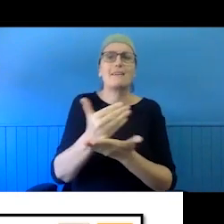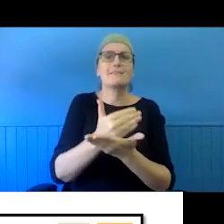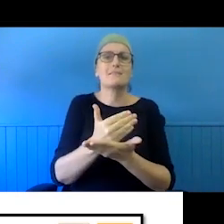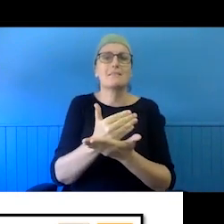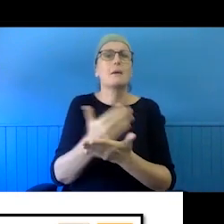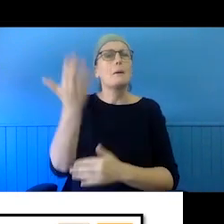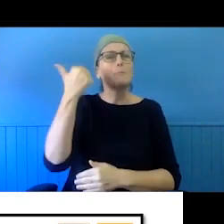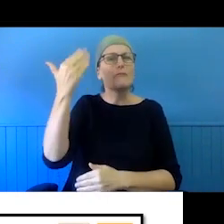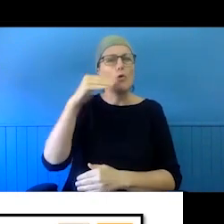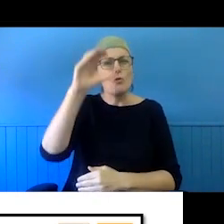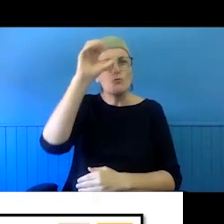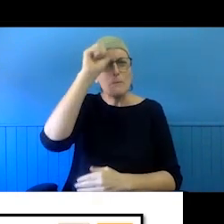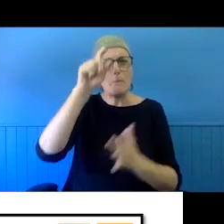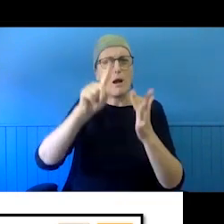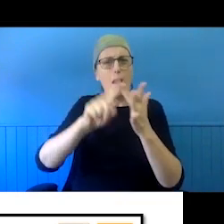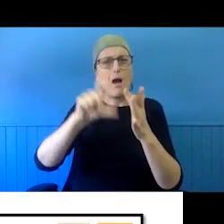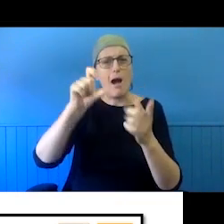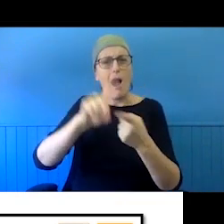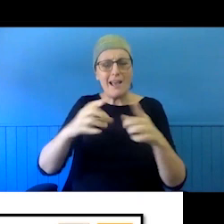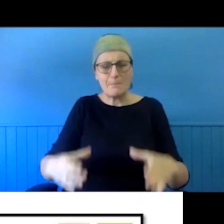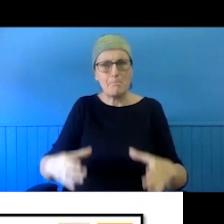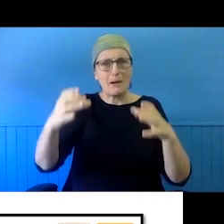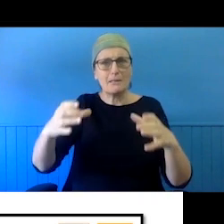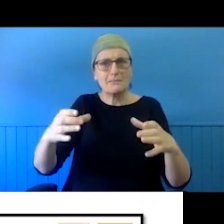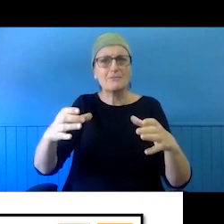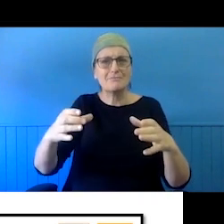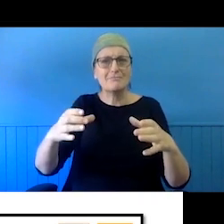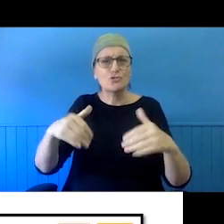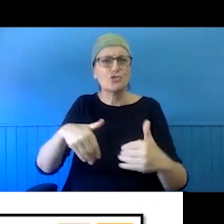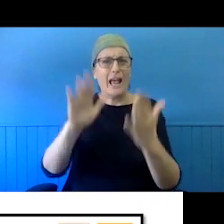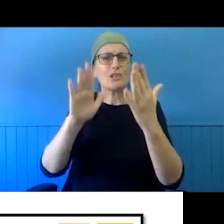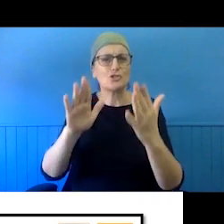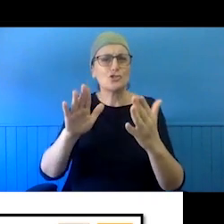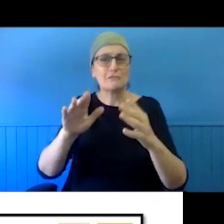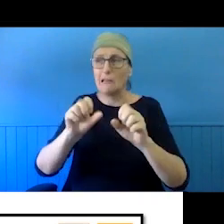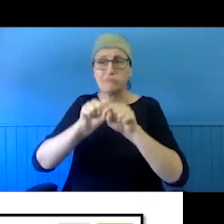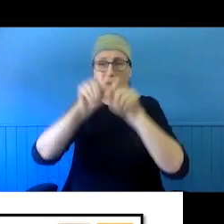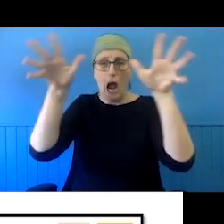might remember a few years ago - a horrible moment of vierality that